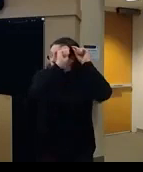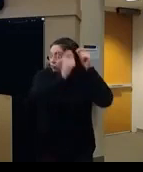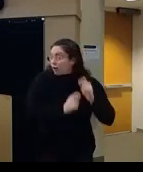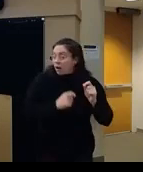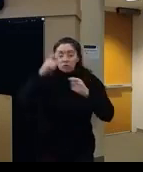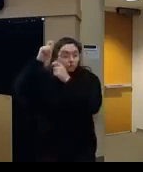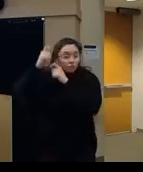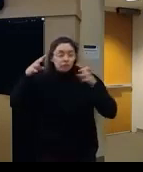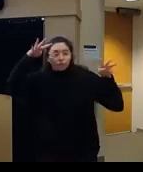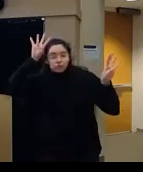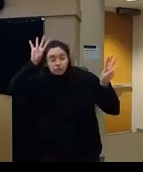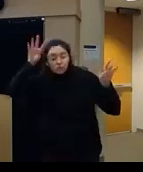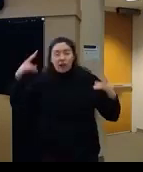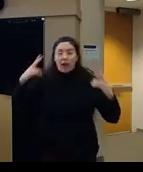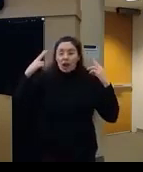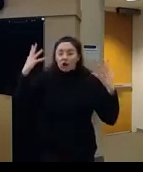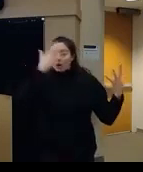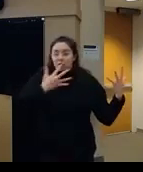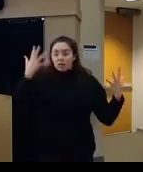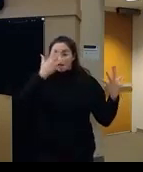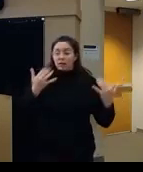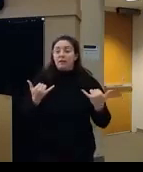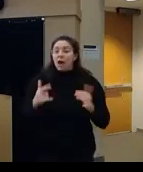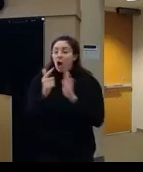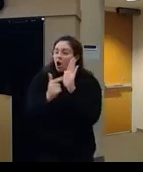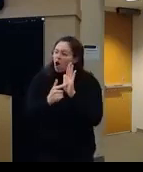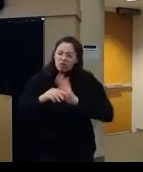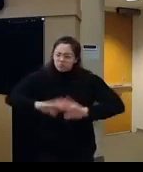kind of ethnic haircuts but now there's a law saying it's illegal to discriminate against people